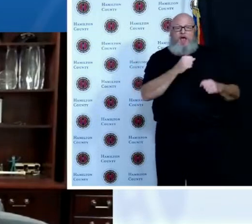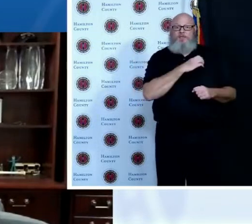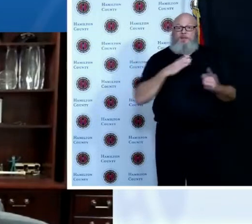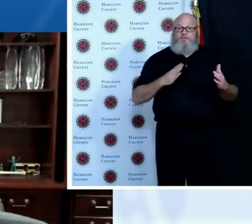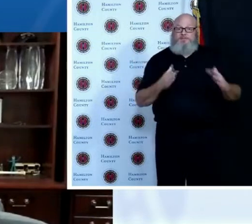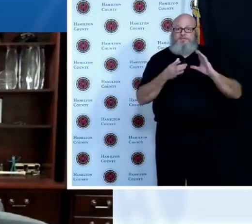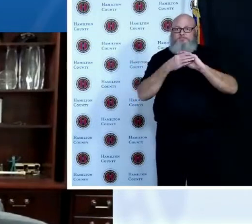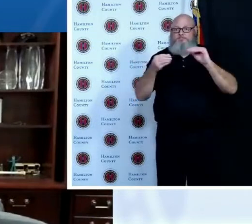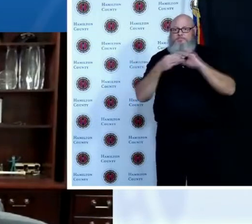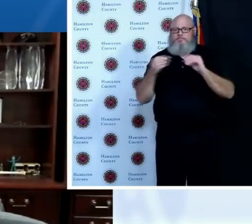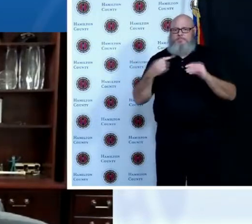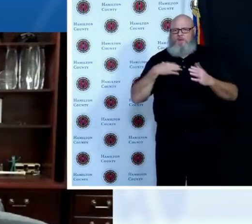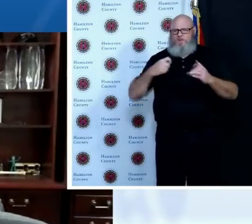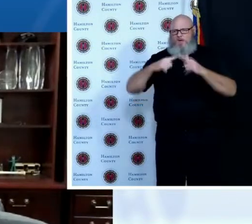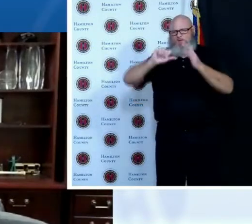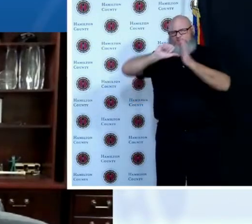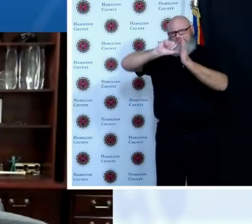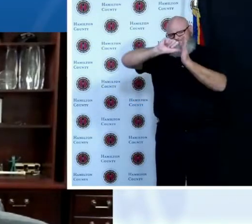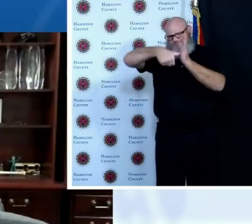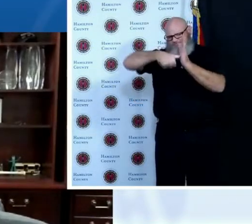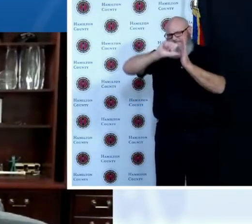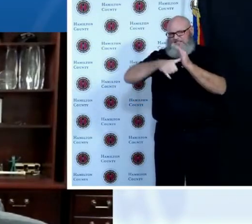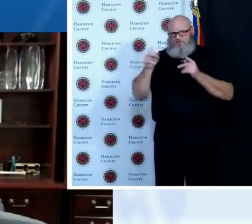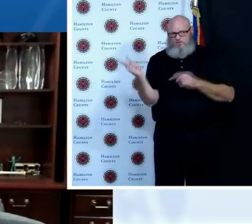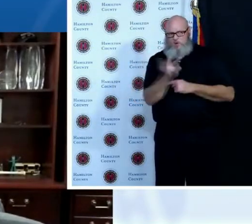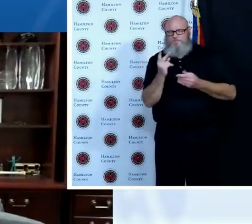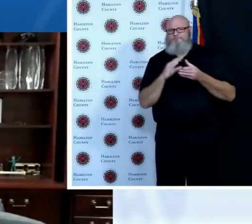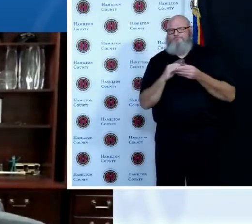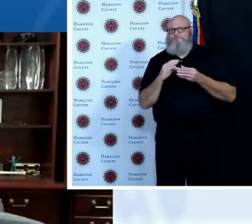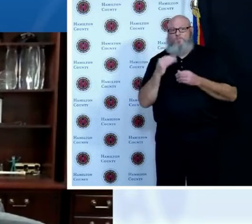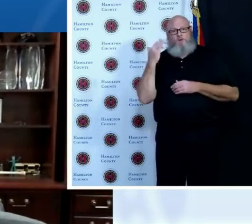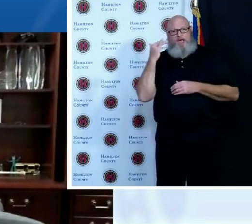one of some of you may recall we were actually one of the first two sites in the state to